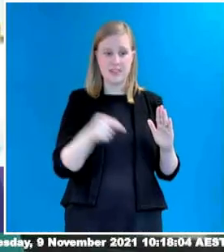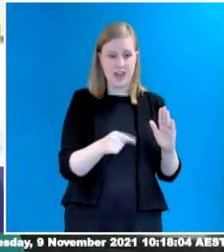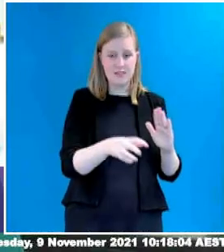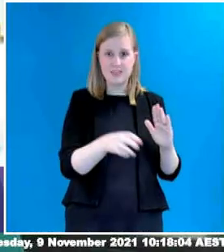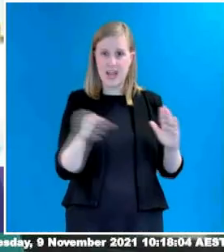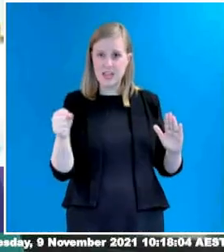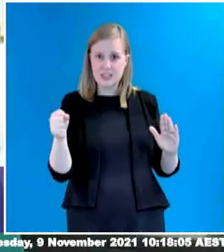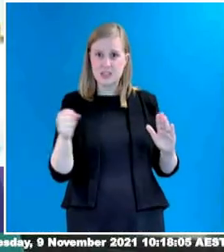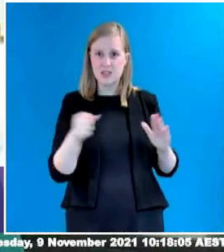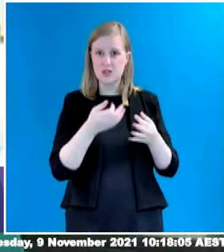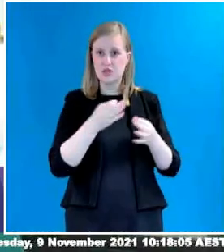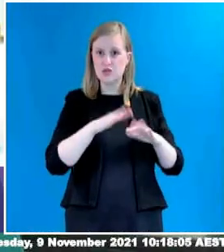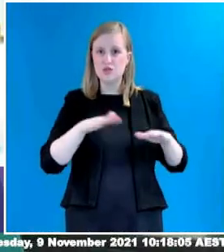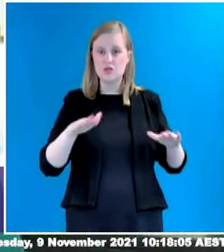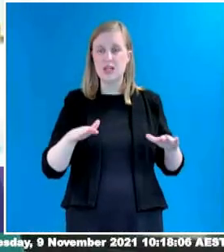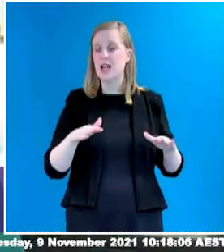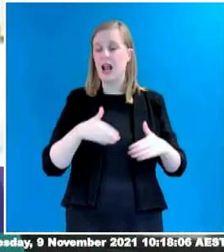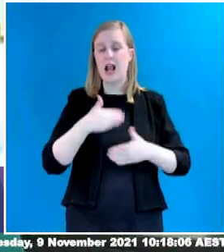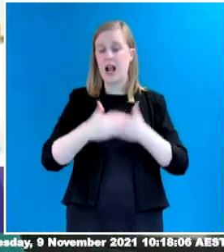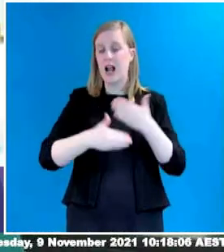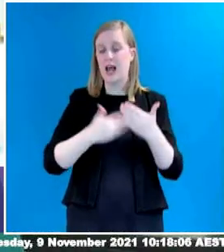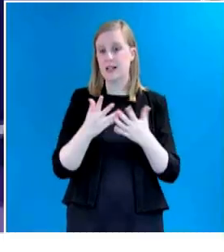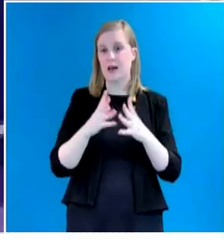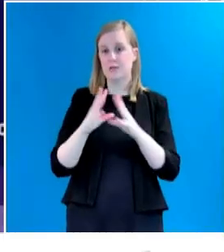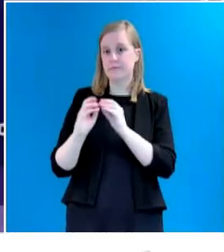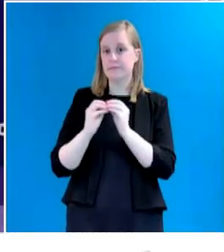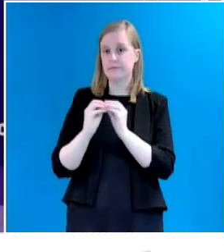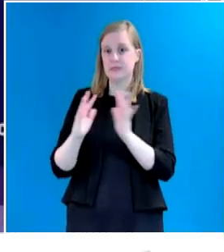Have there been any cases in which the Supreme Court has been asked